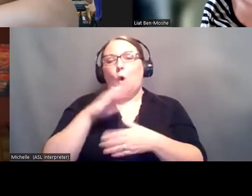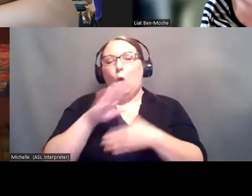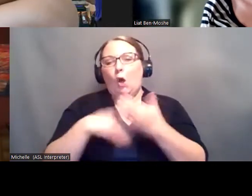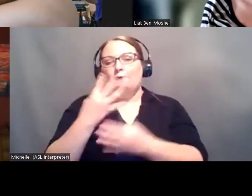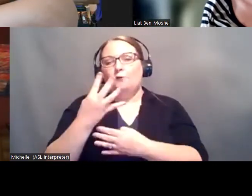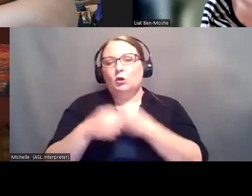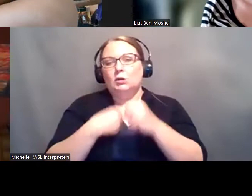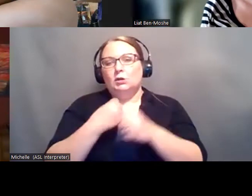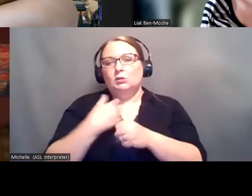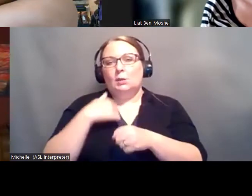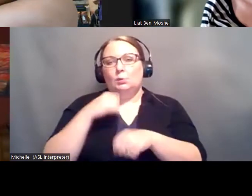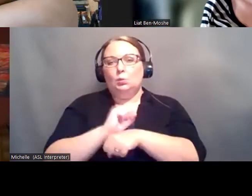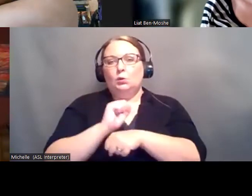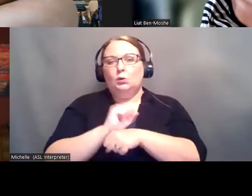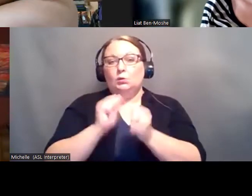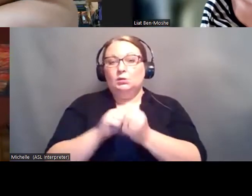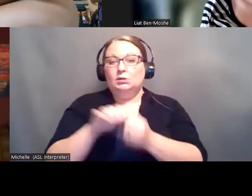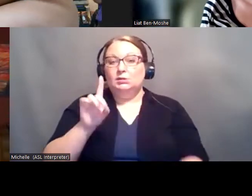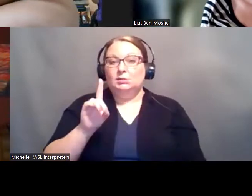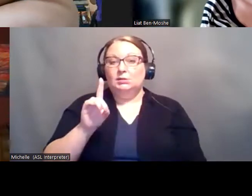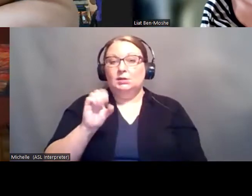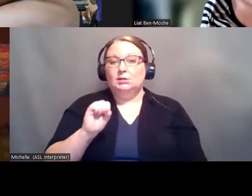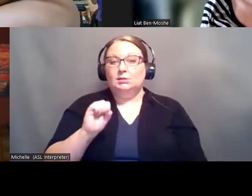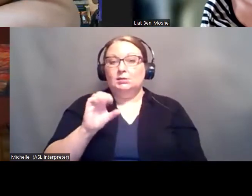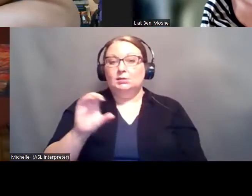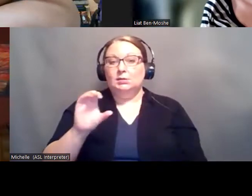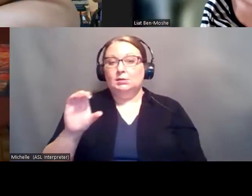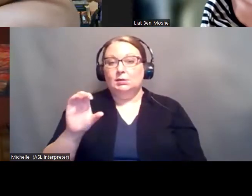And I think the only other recent piece of history